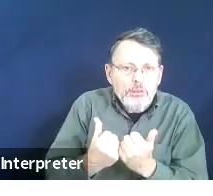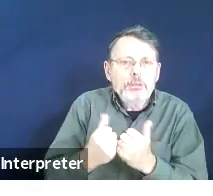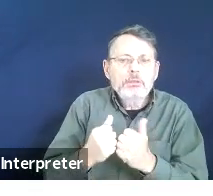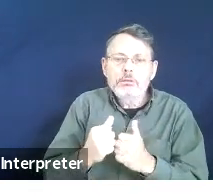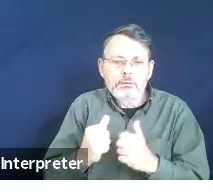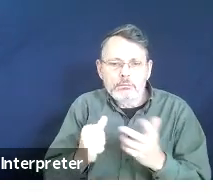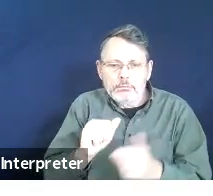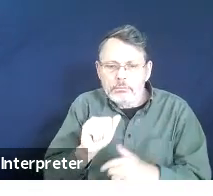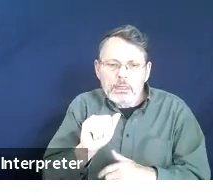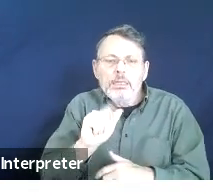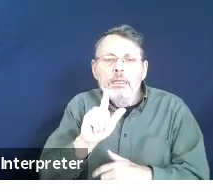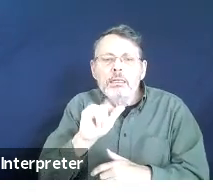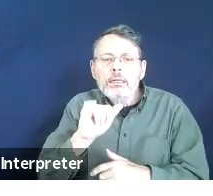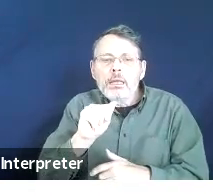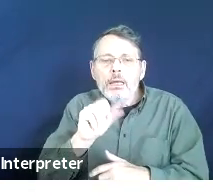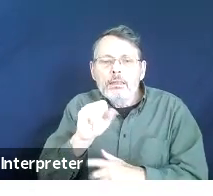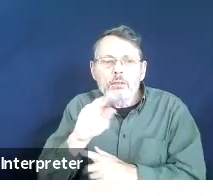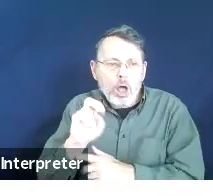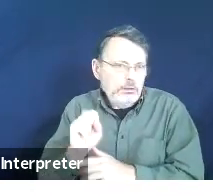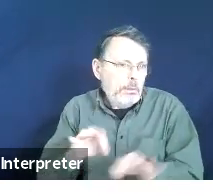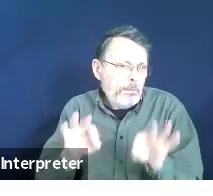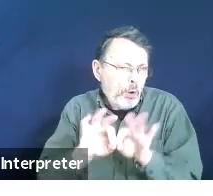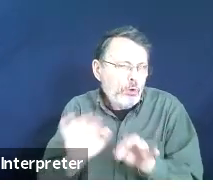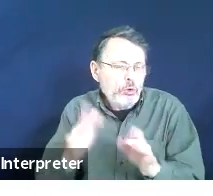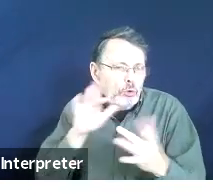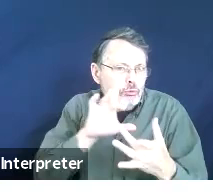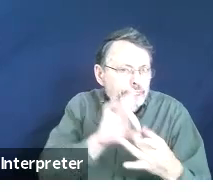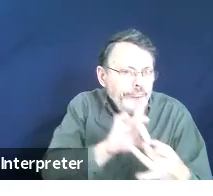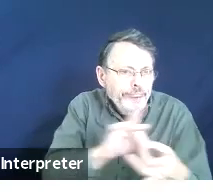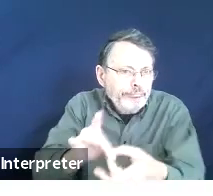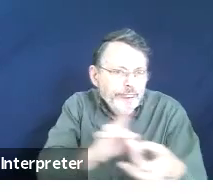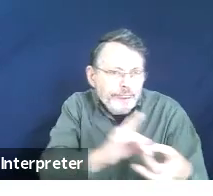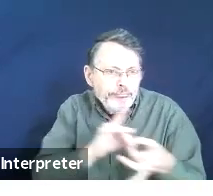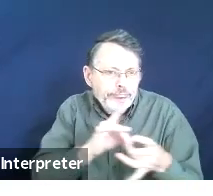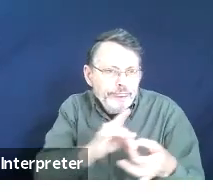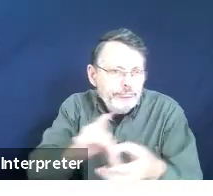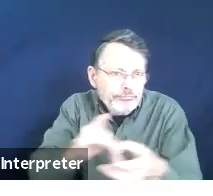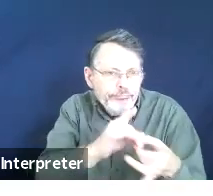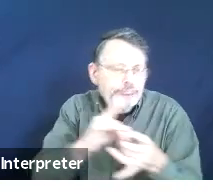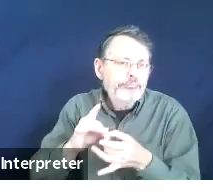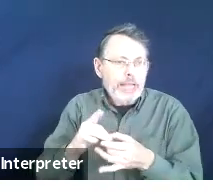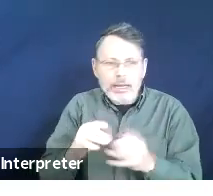a really big role as well. Connecting them with disability stakeholders, making sure